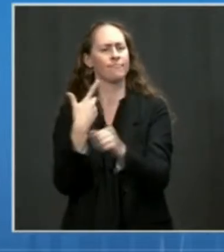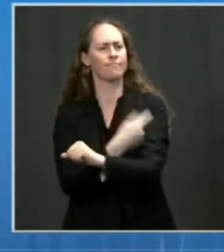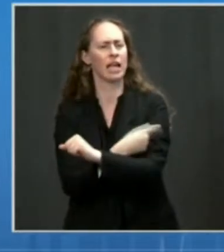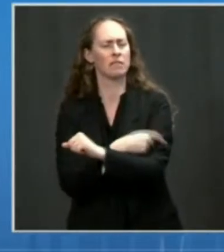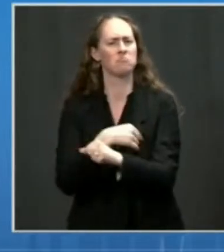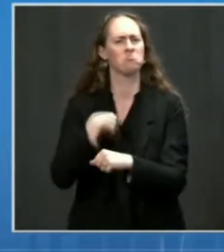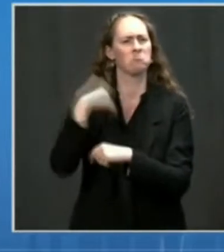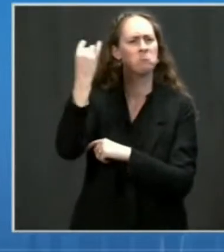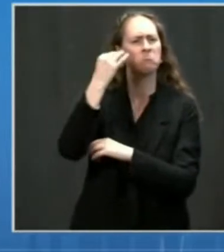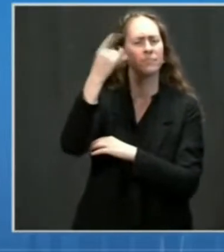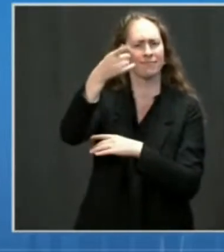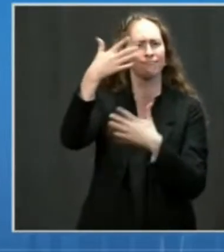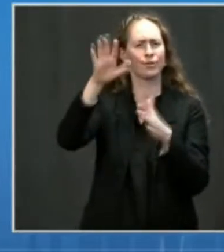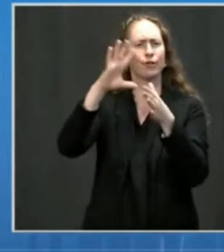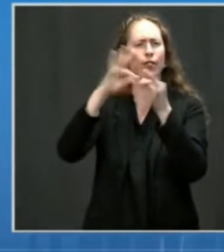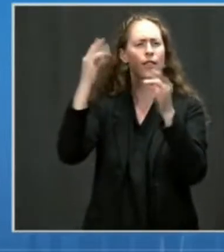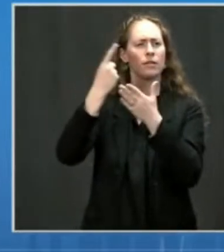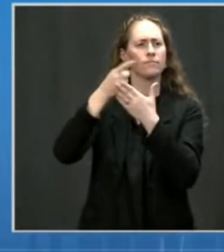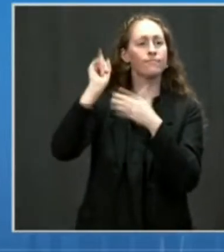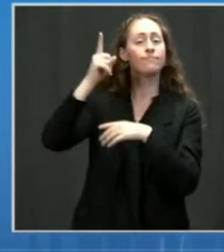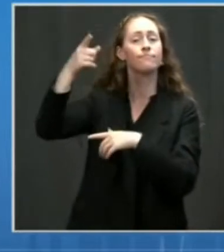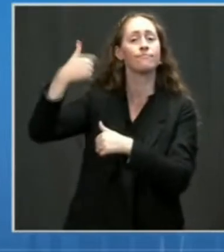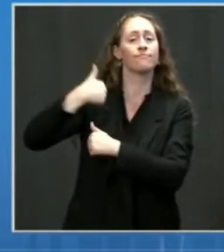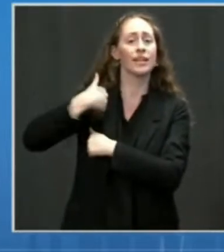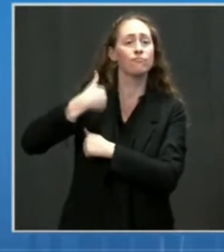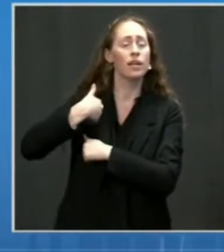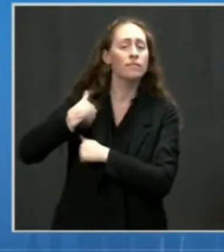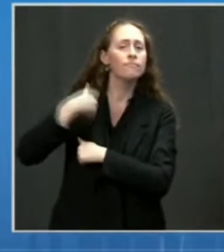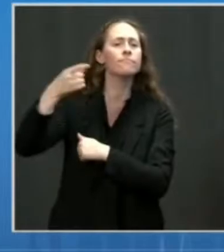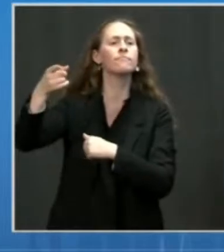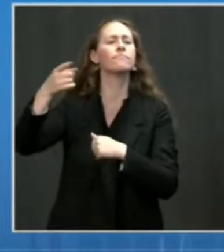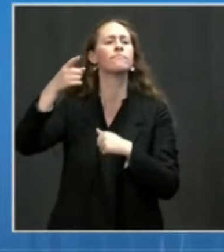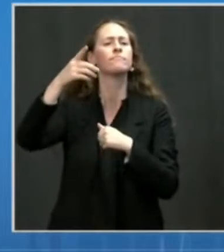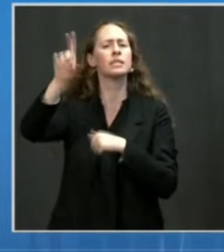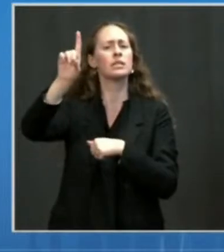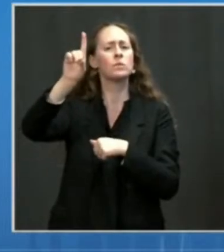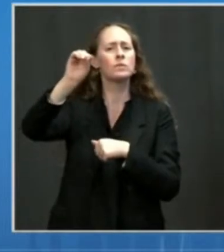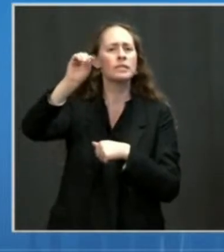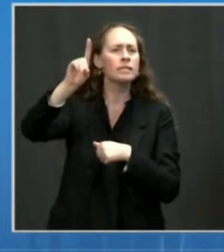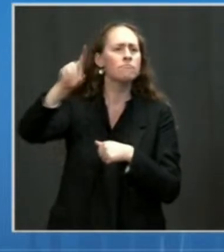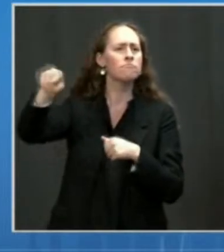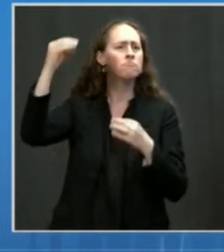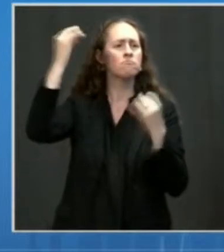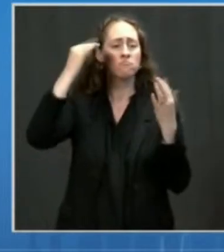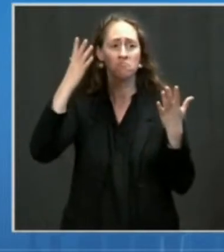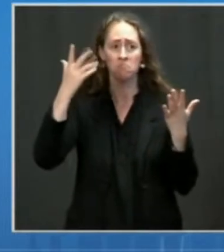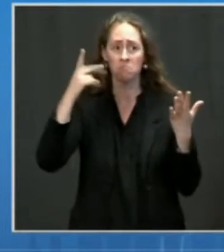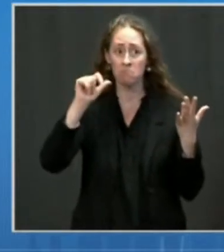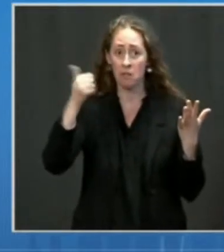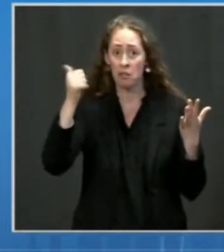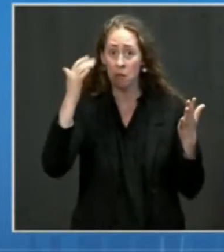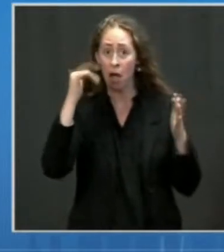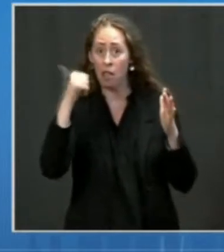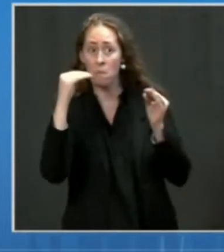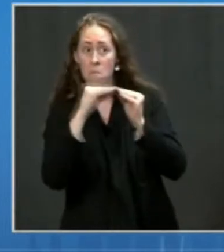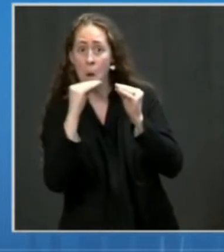THE VACCINE, AND THEN YOU WENT ON TO LIST BASICALLY WHAT YOU